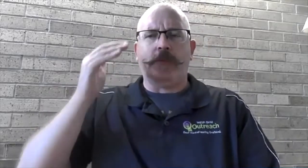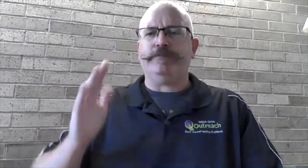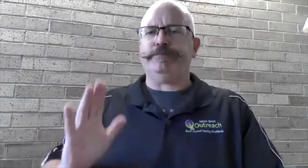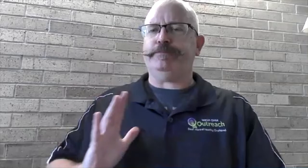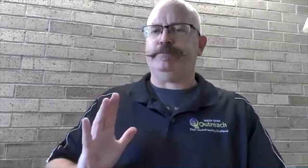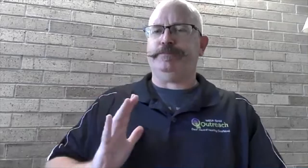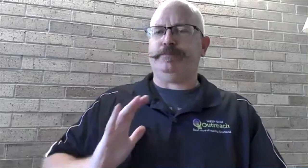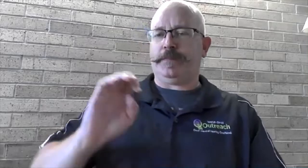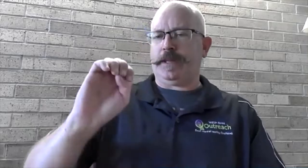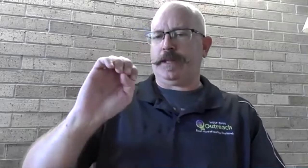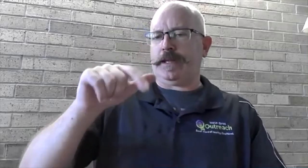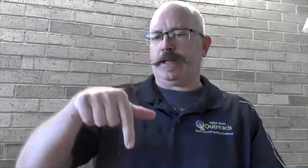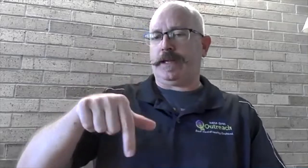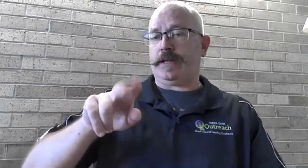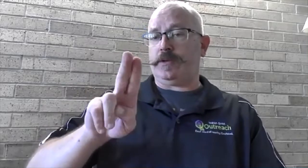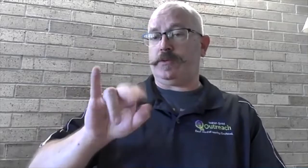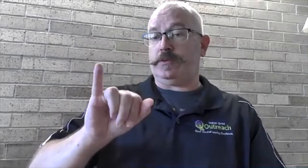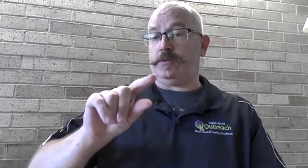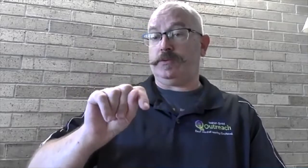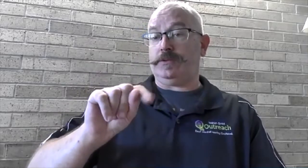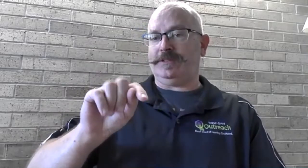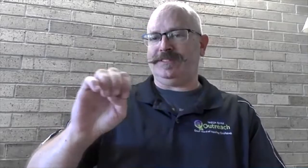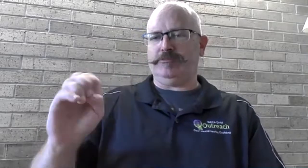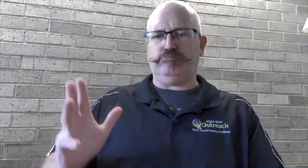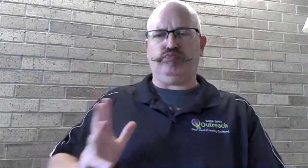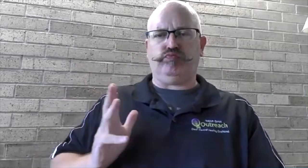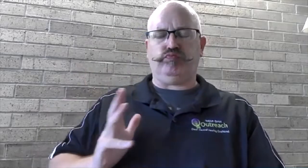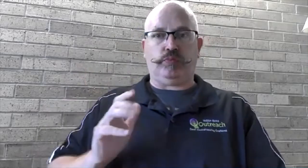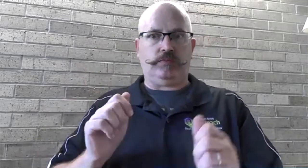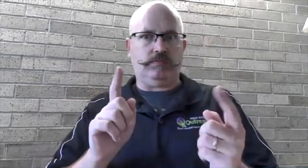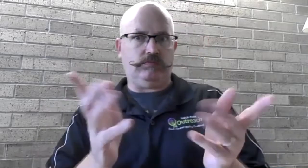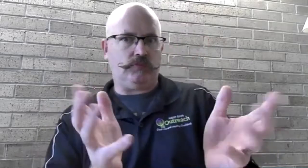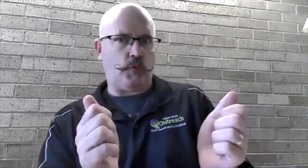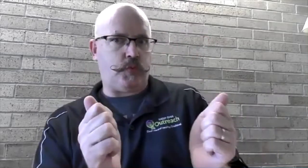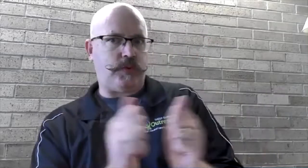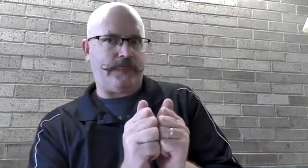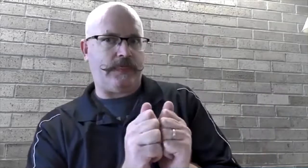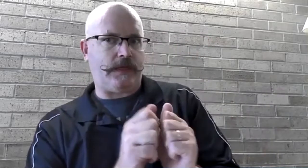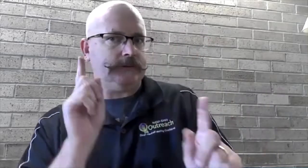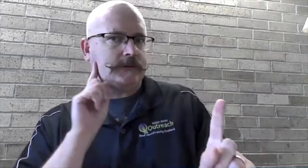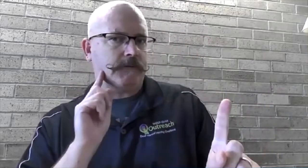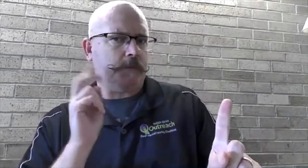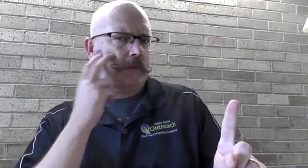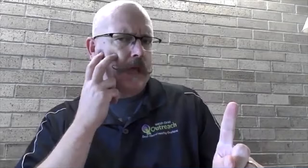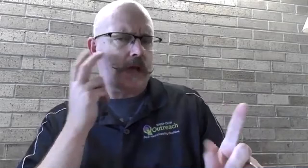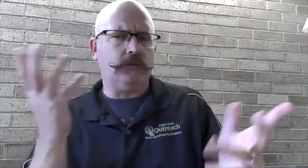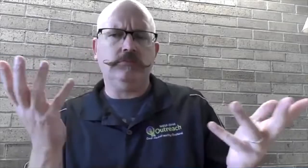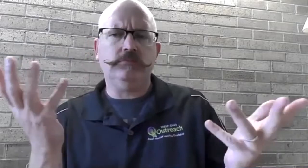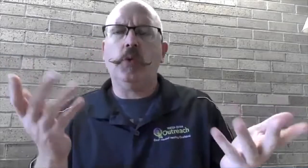you think about people who know etiquette of the deaf world, the hearing world.